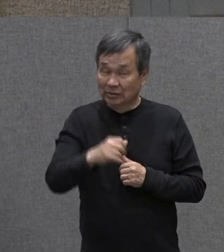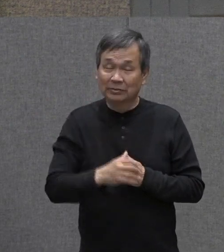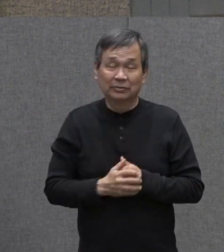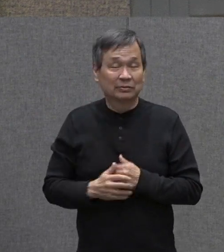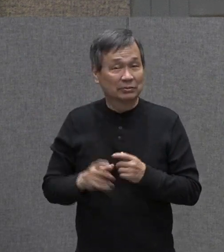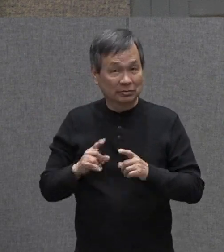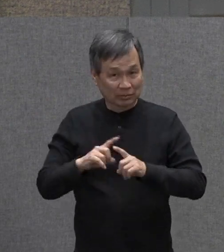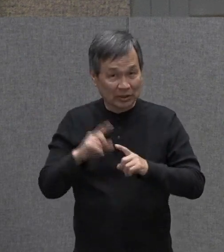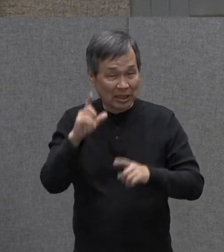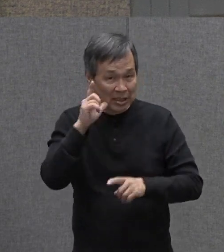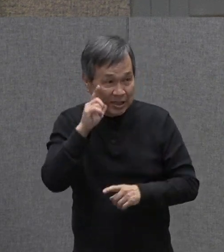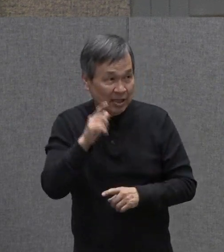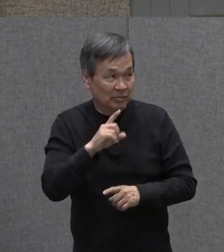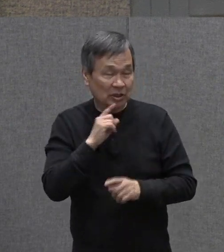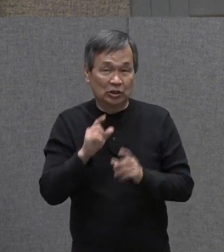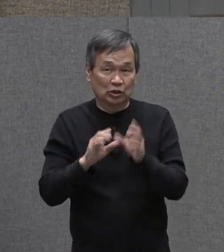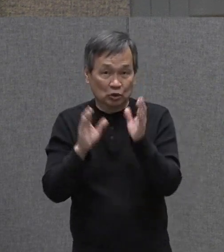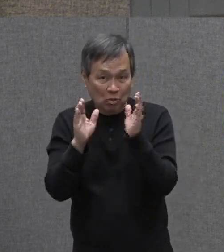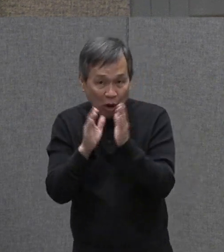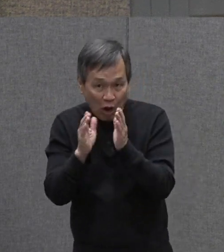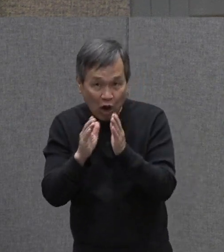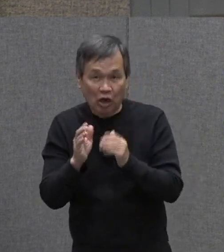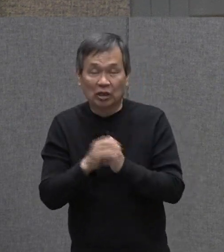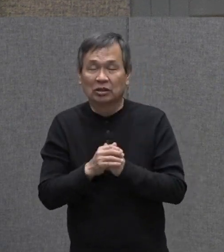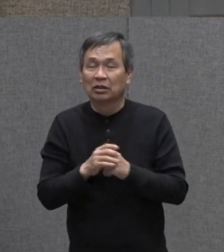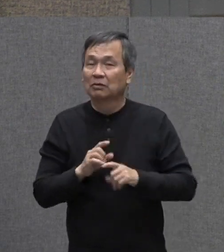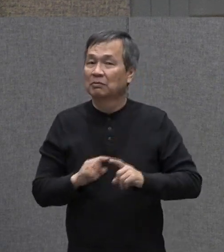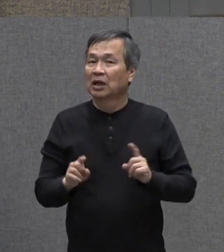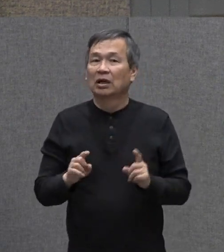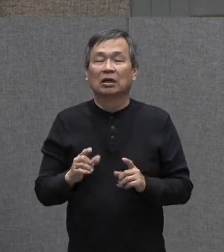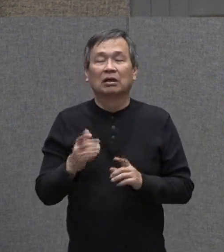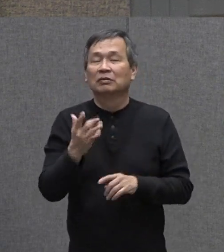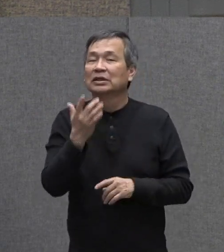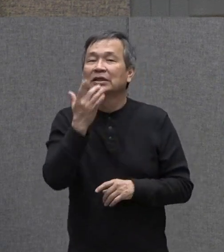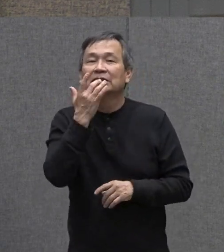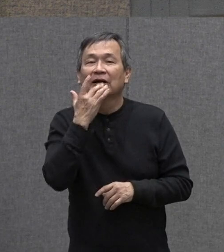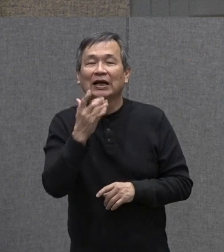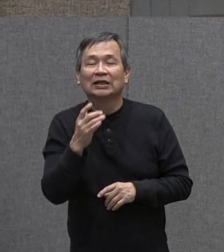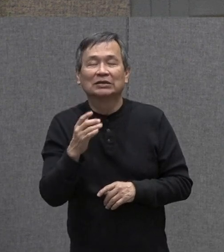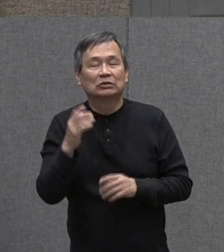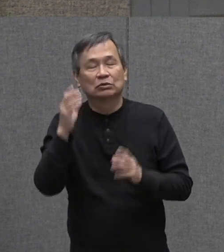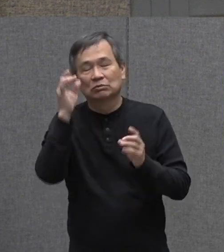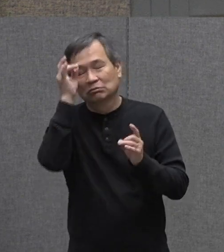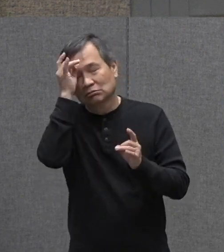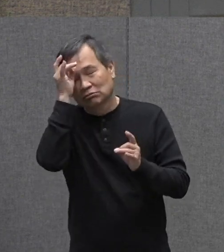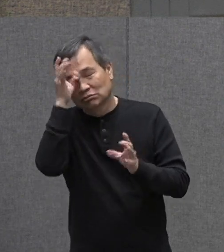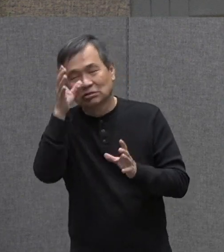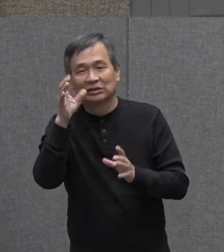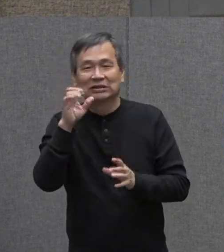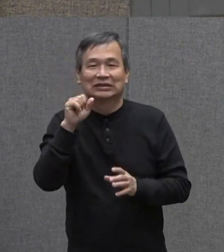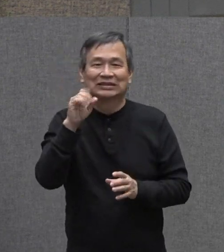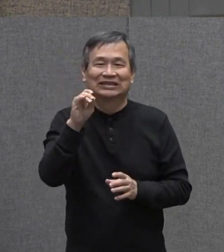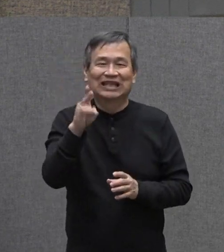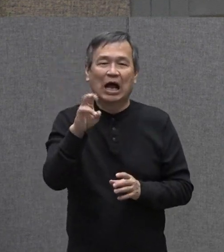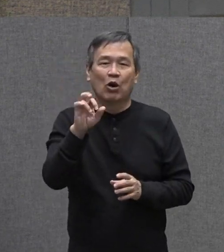The lemon is small, but the lemon is too sour for my fruit salad.